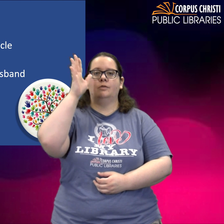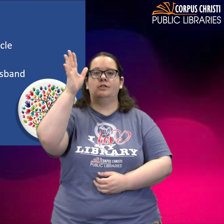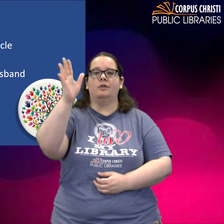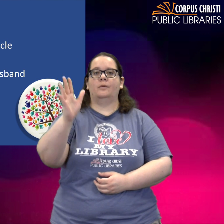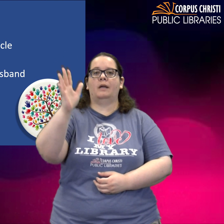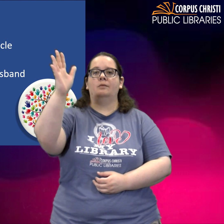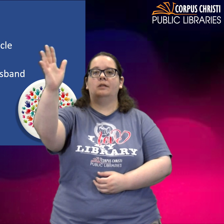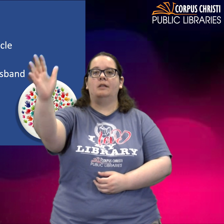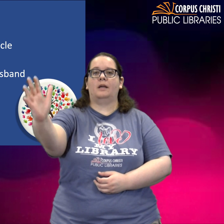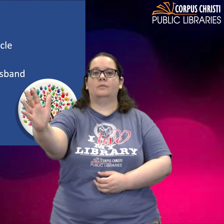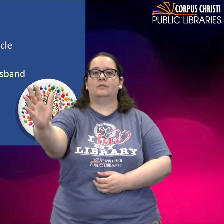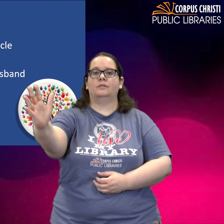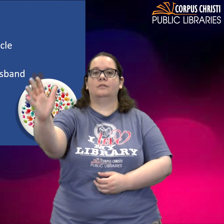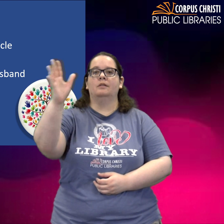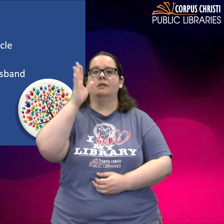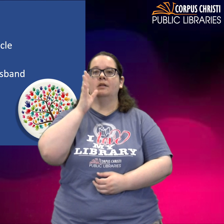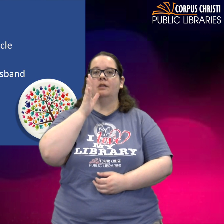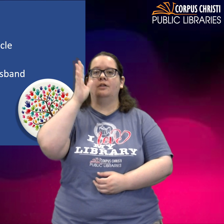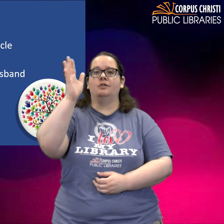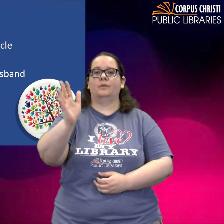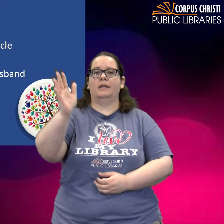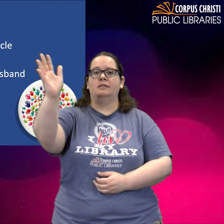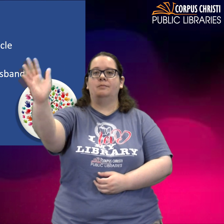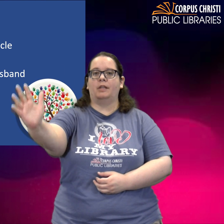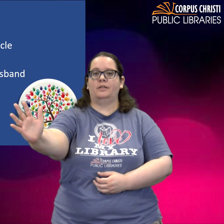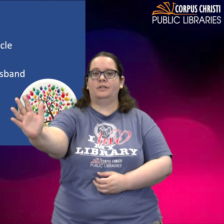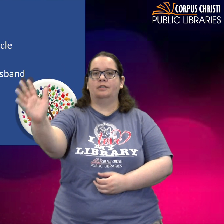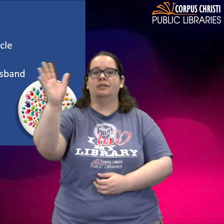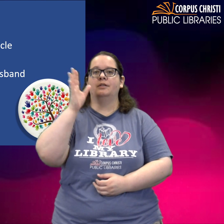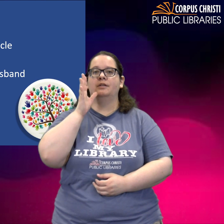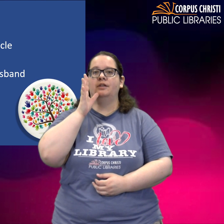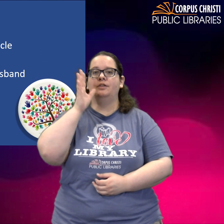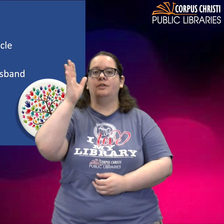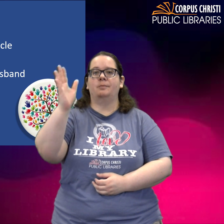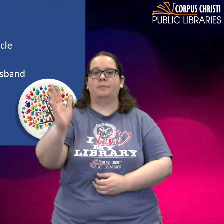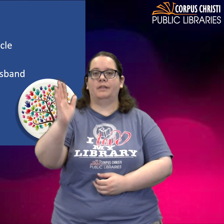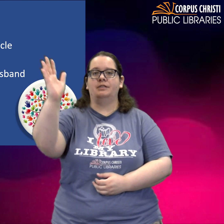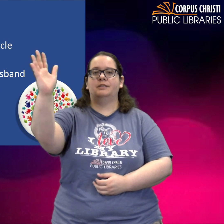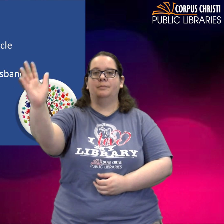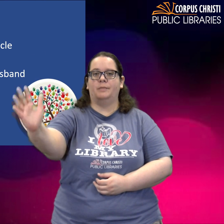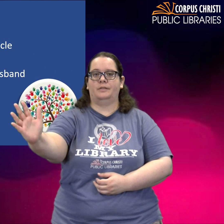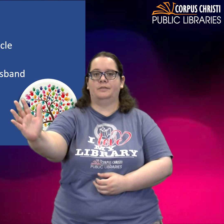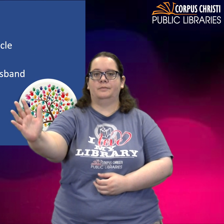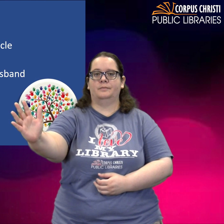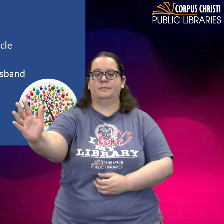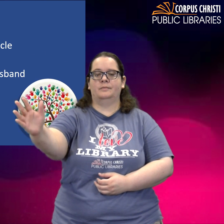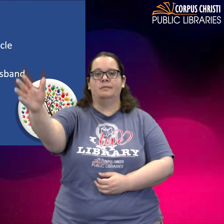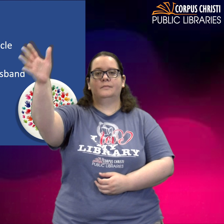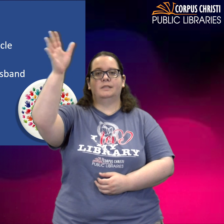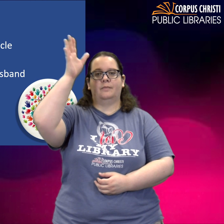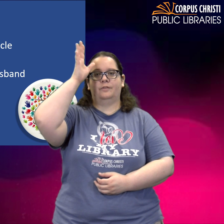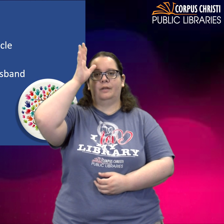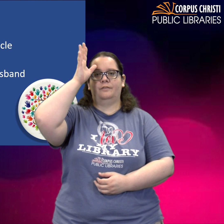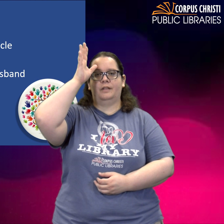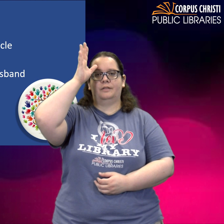going to go out and out. They're your grandmother, your mother's mother. Same for grandfather,